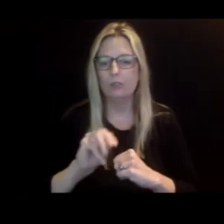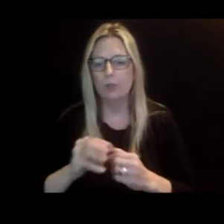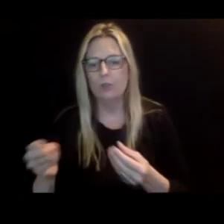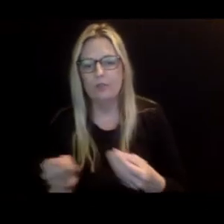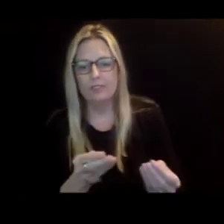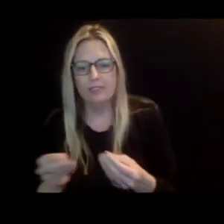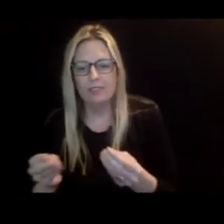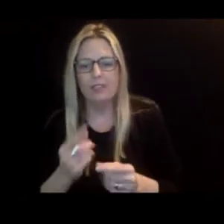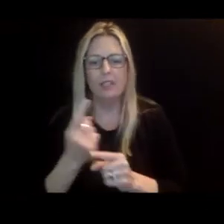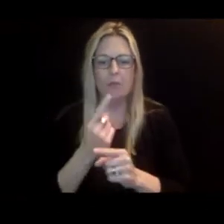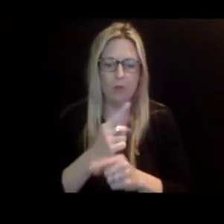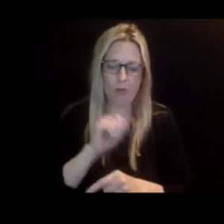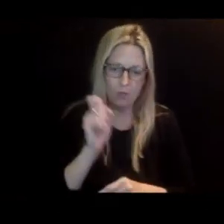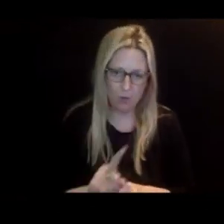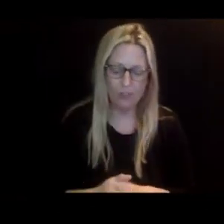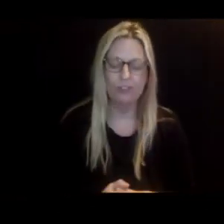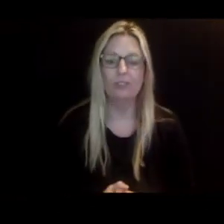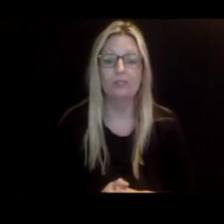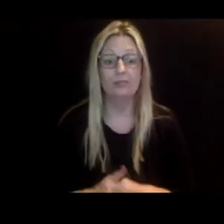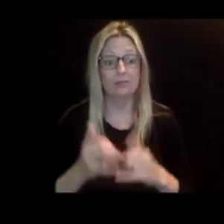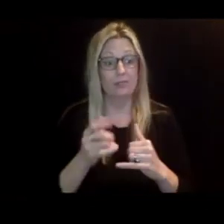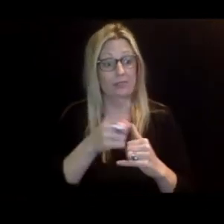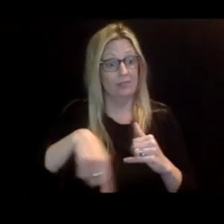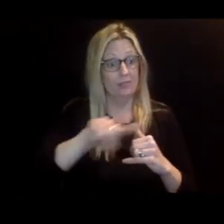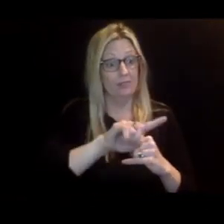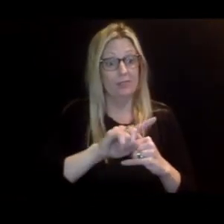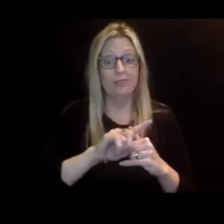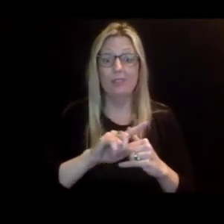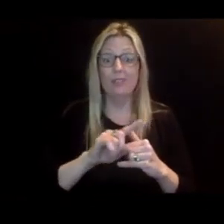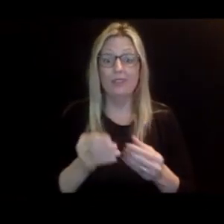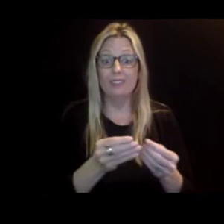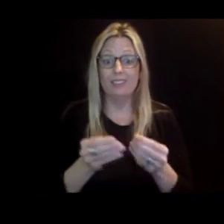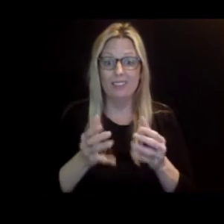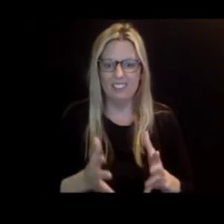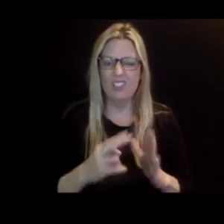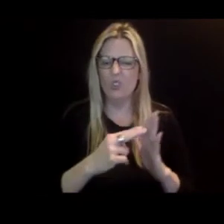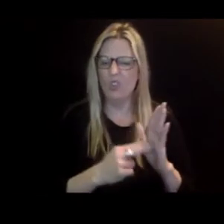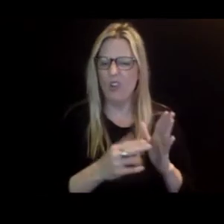zoom, and facilitate appropriate questions. The facilitators who are contractors work